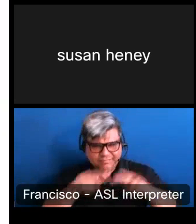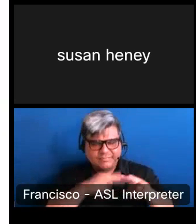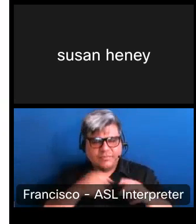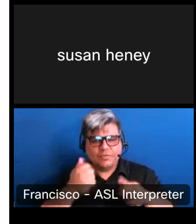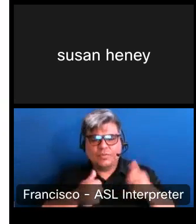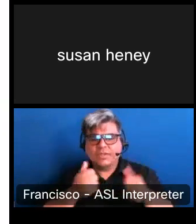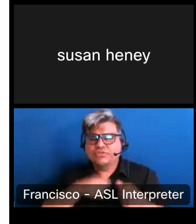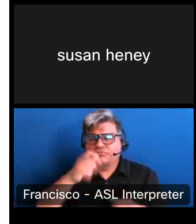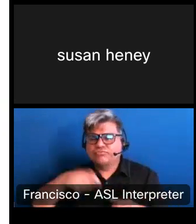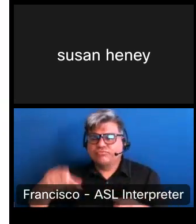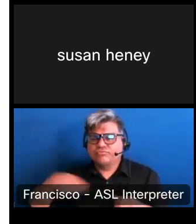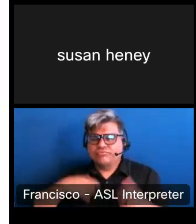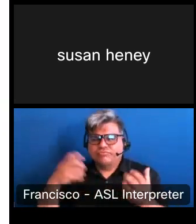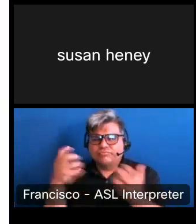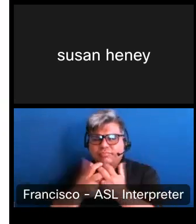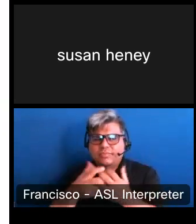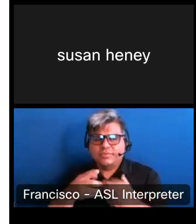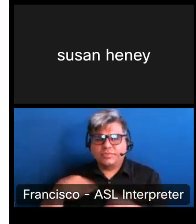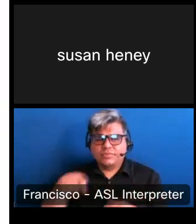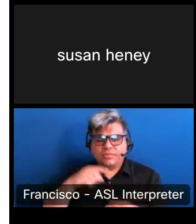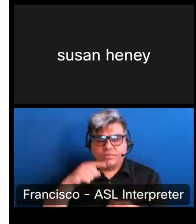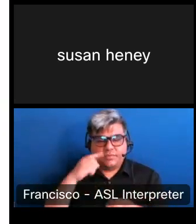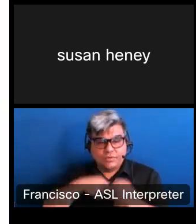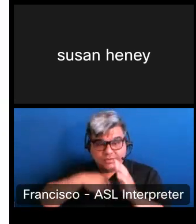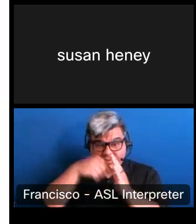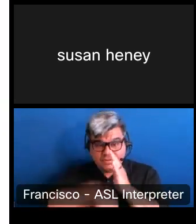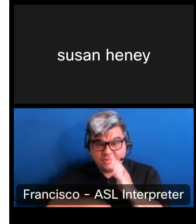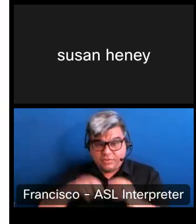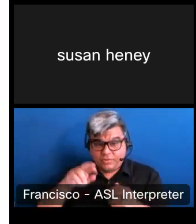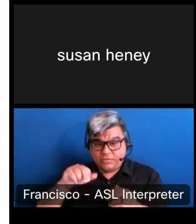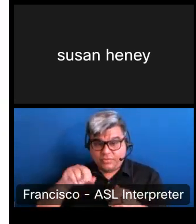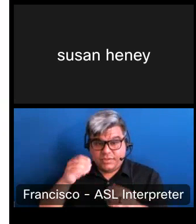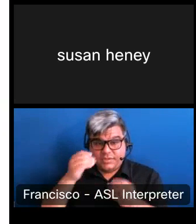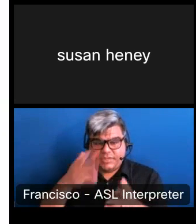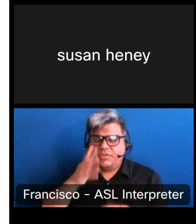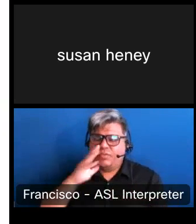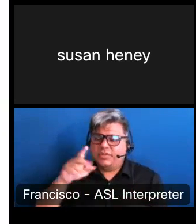you right now that for detailed race data, you will need to use the five-year ACS data. Remember,